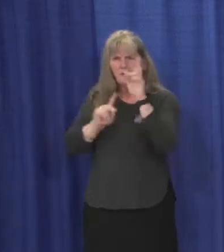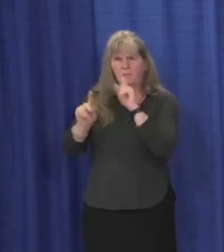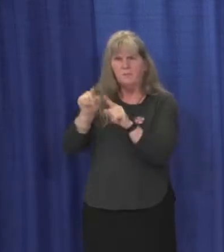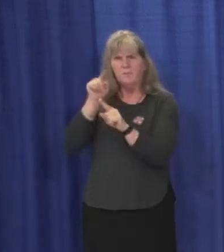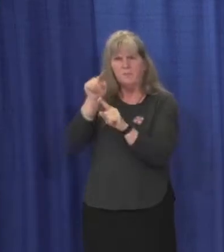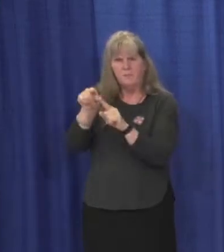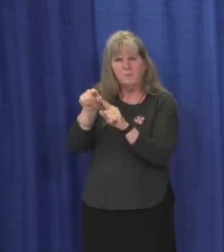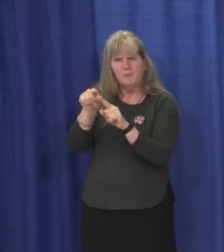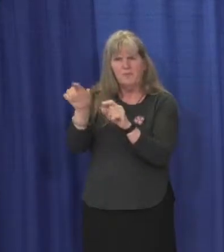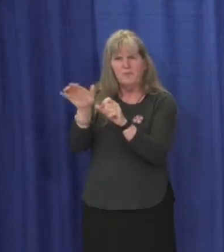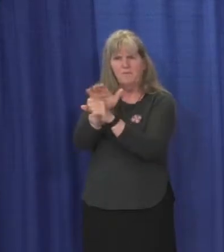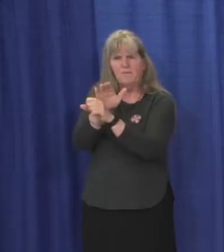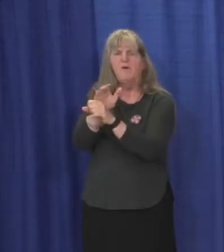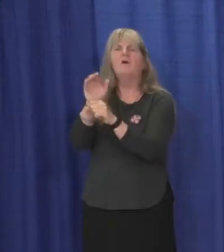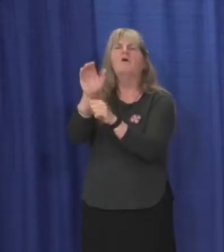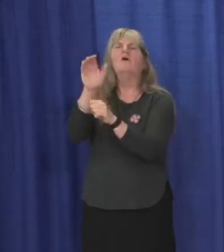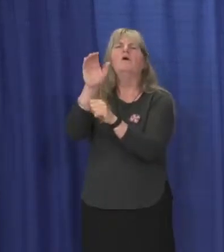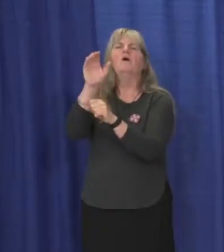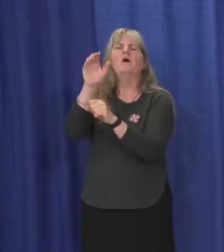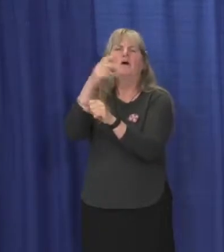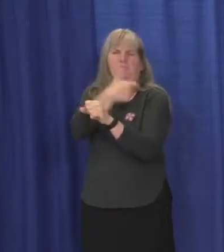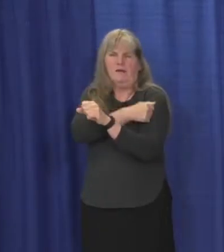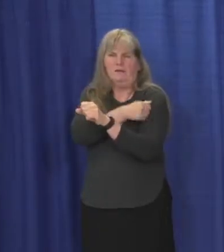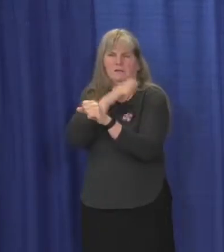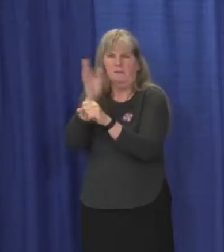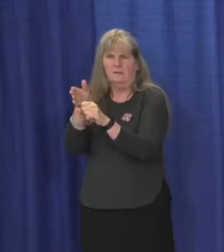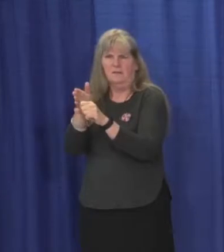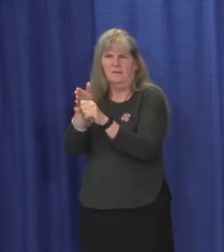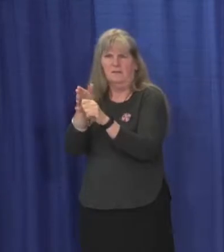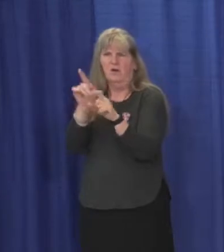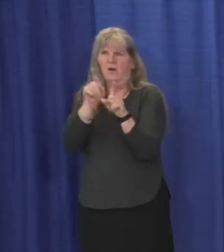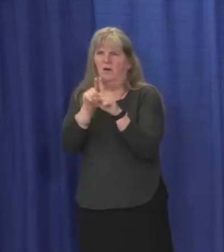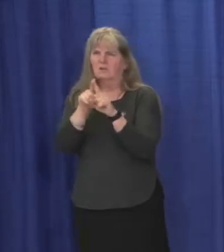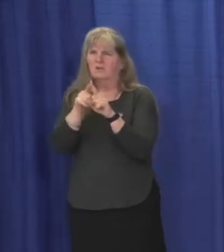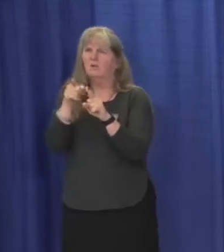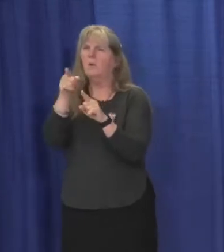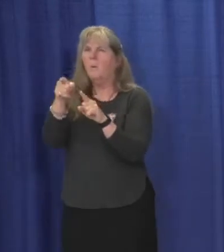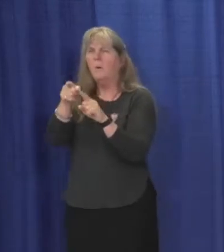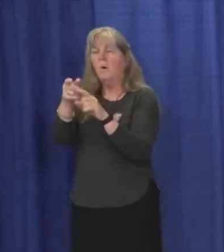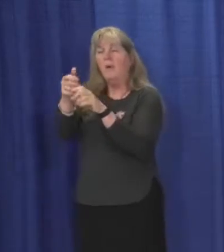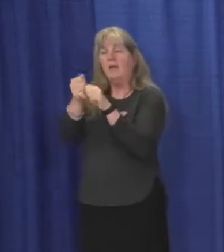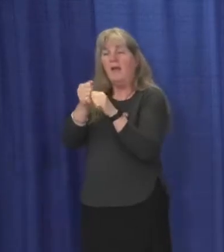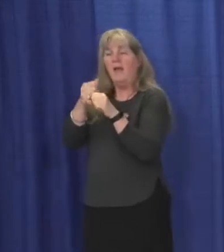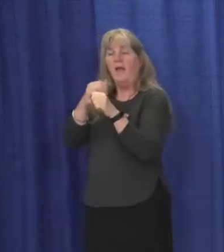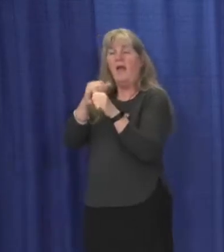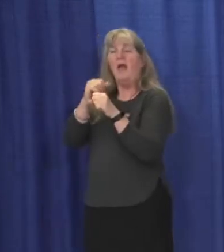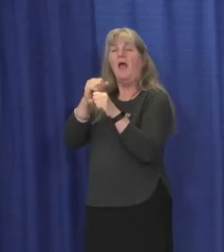16 percent, are fully vaccinated and there is a trance to older